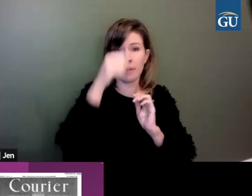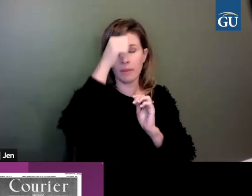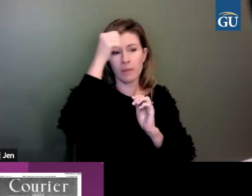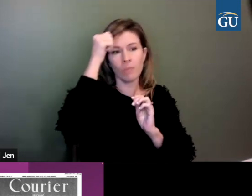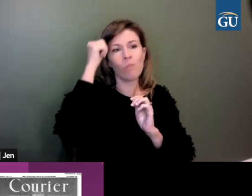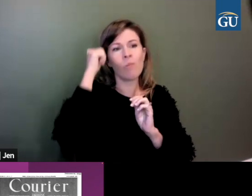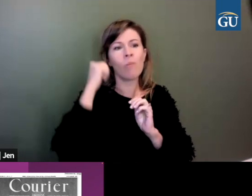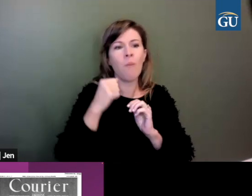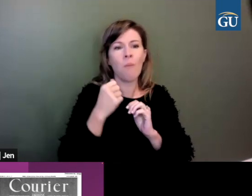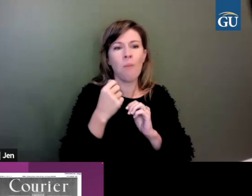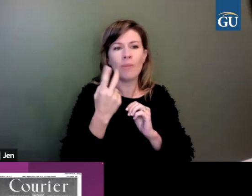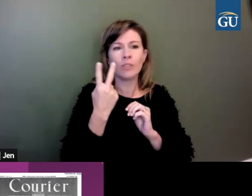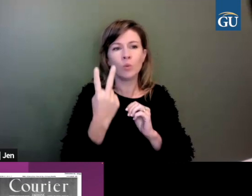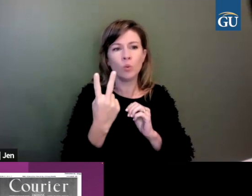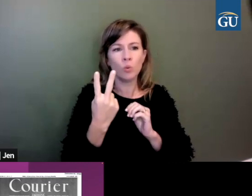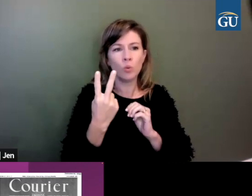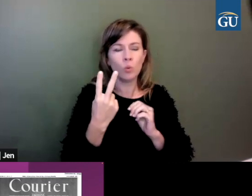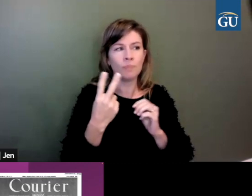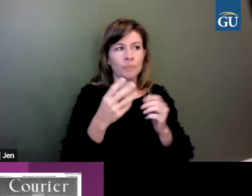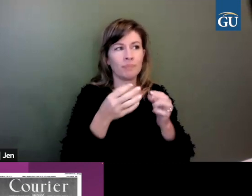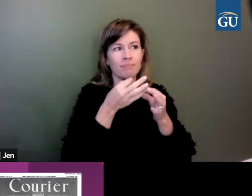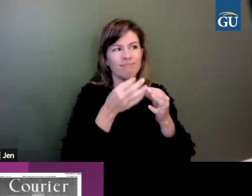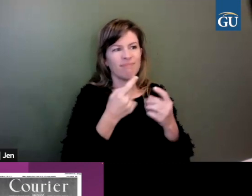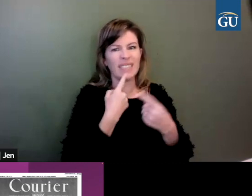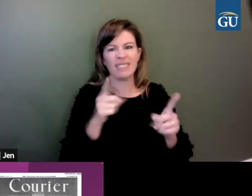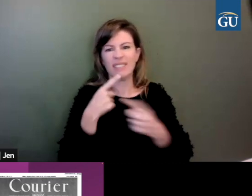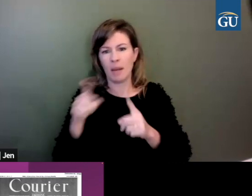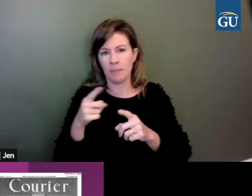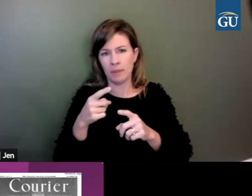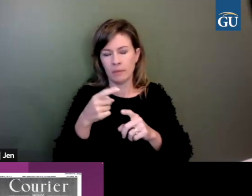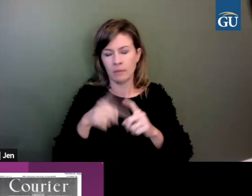here are what we call the two statements on race from UNESCO